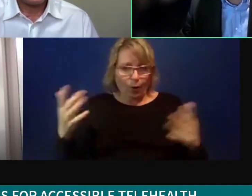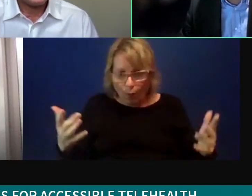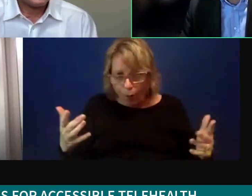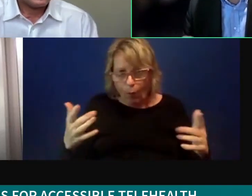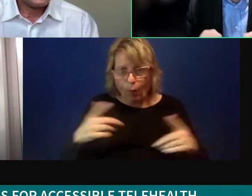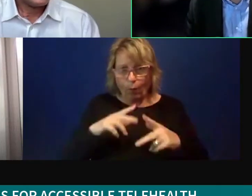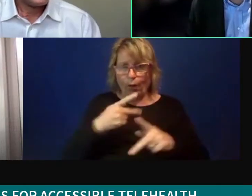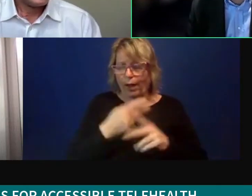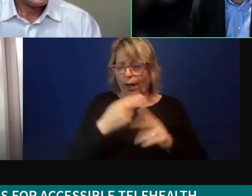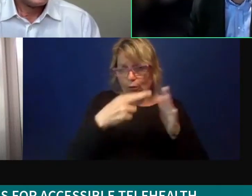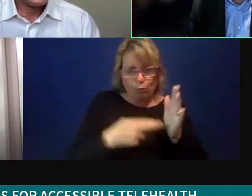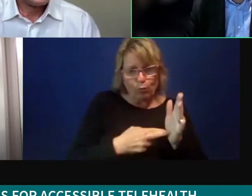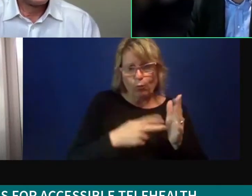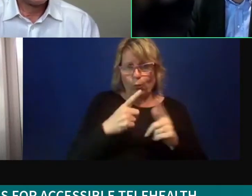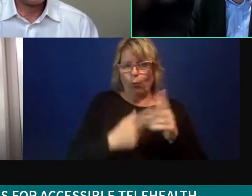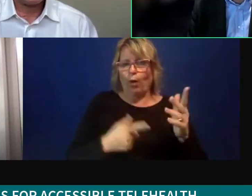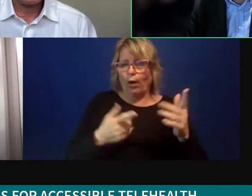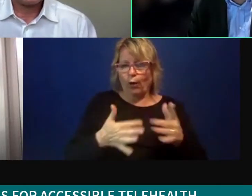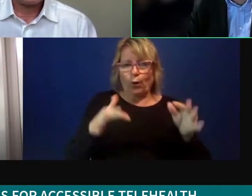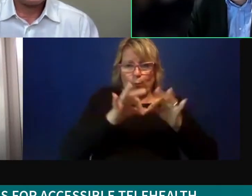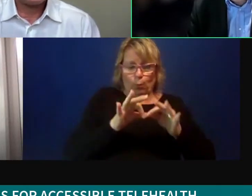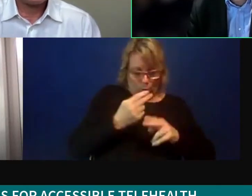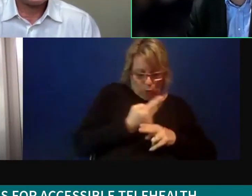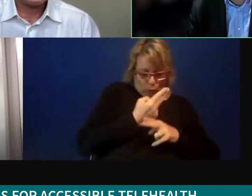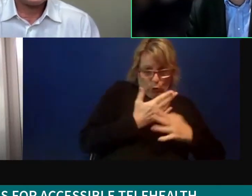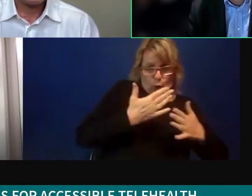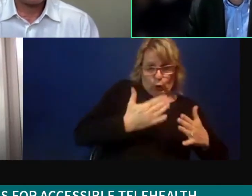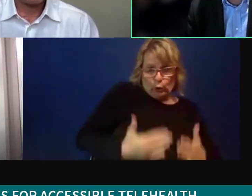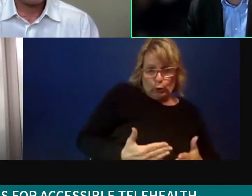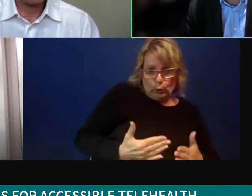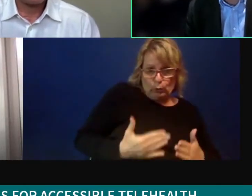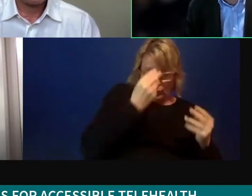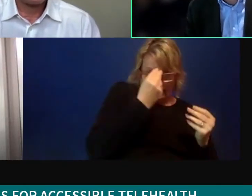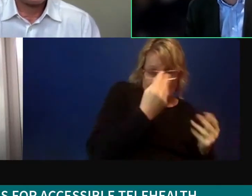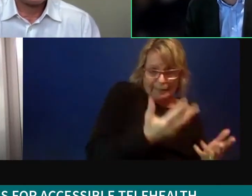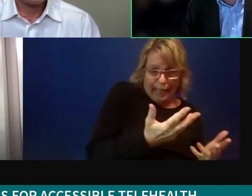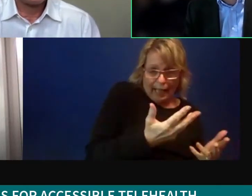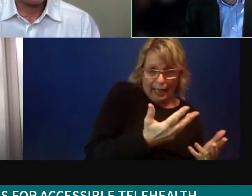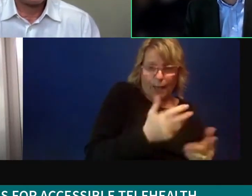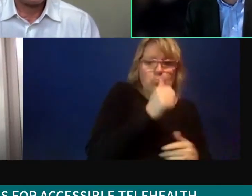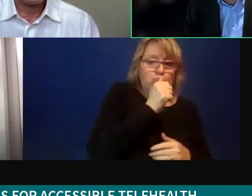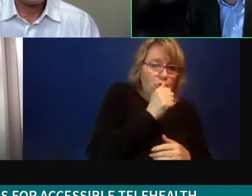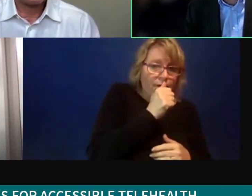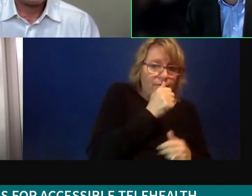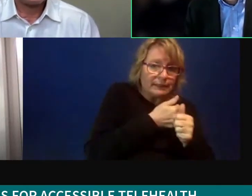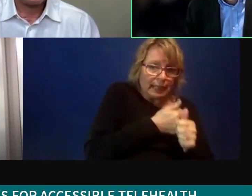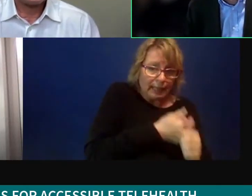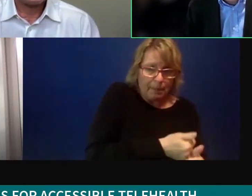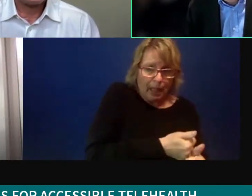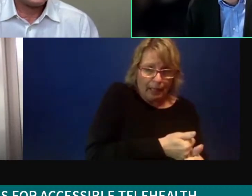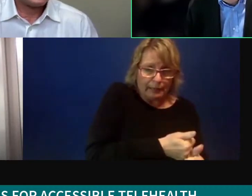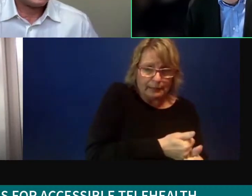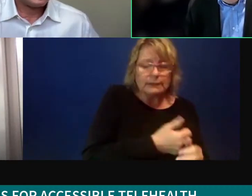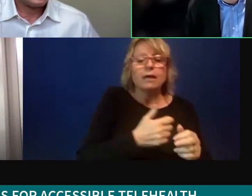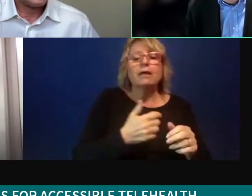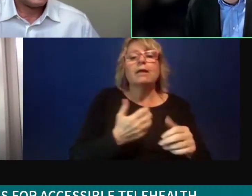What is important to the user as data and privacy and compliance come into place? So I think, look,